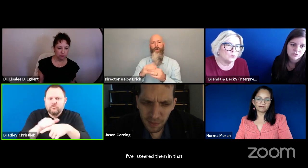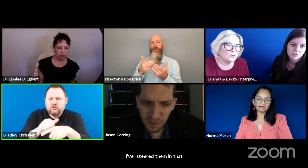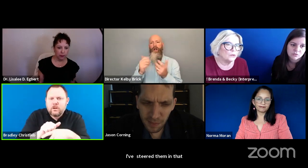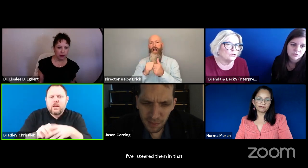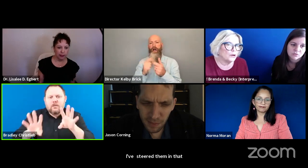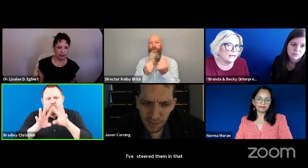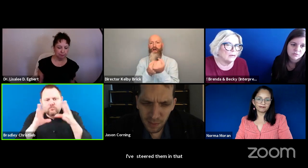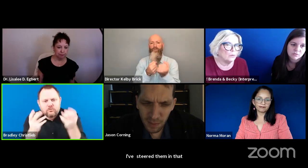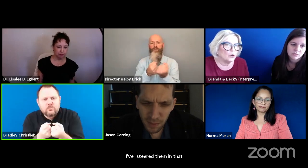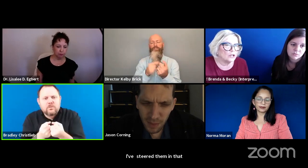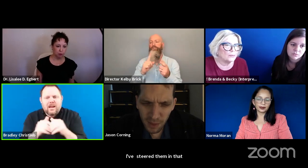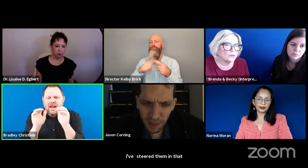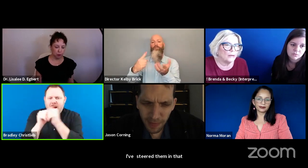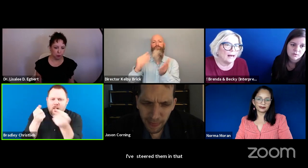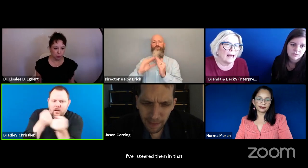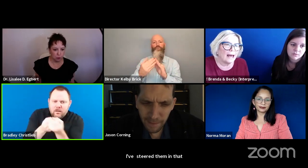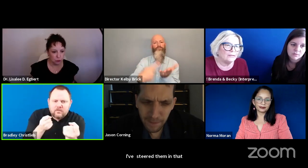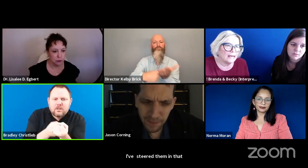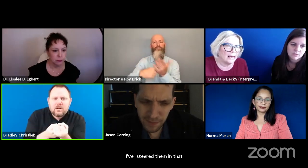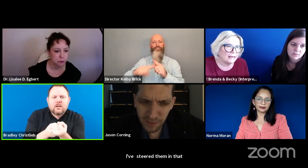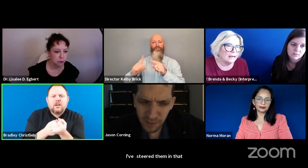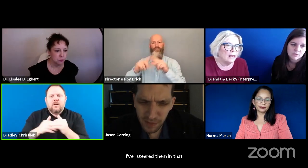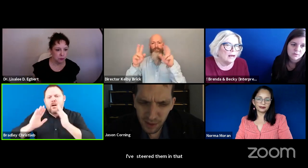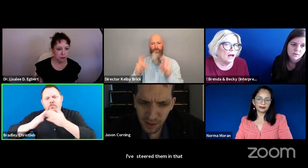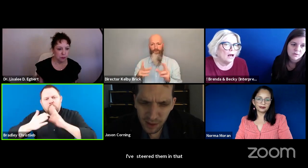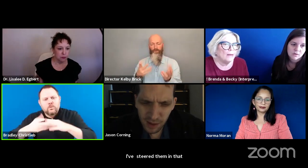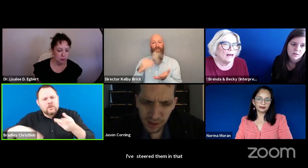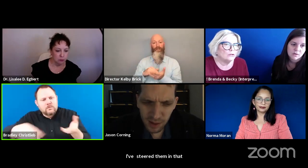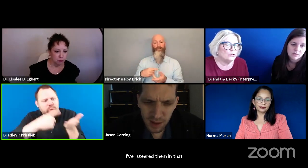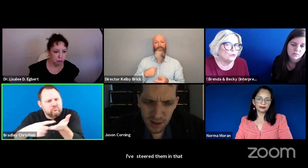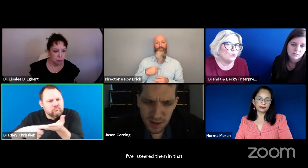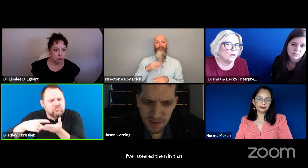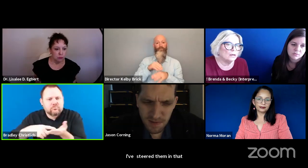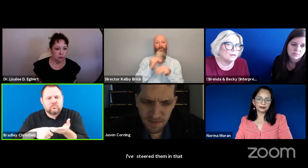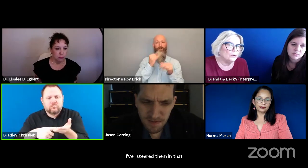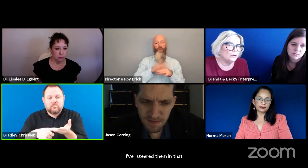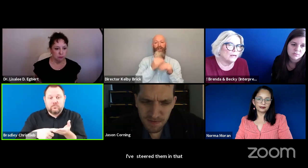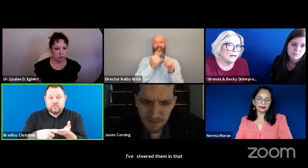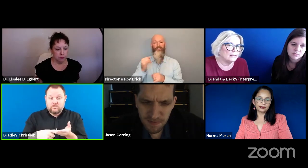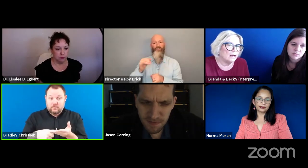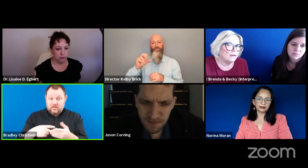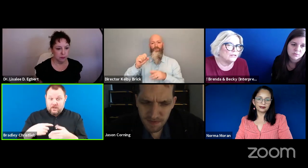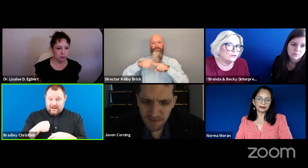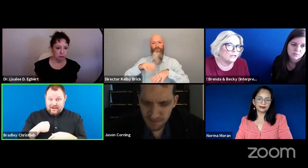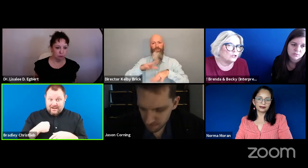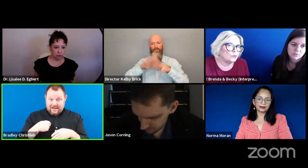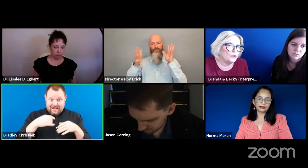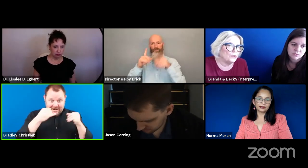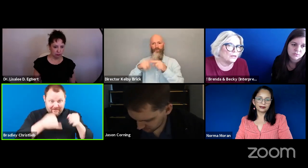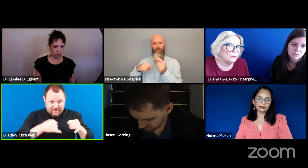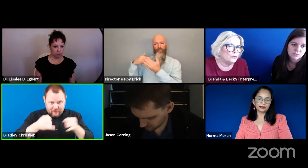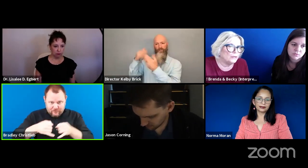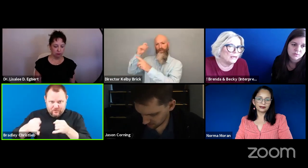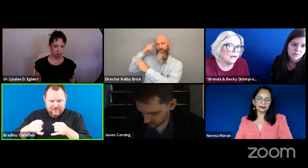with training and workshops on how to advocate, how to communicate different issues within the community.